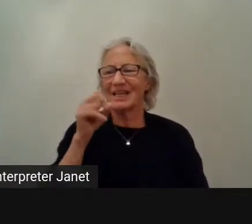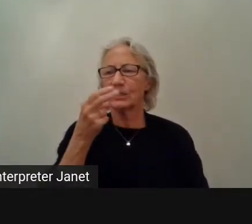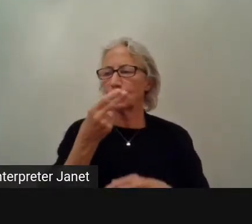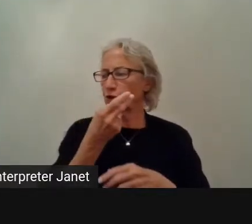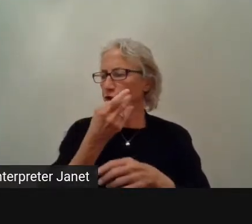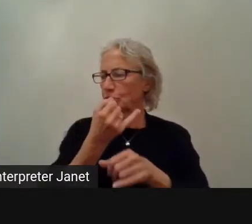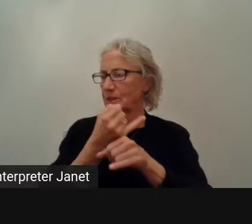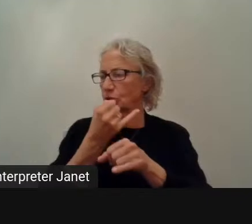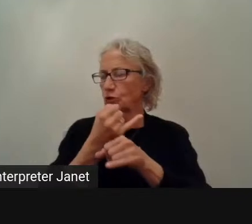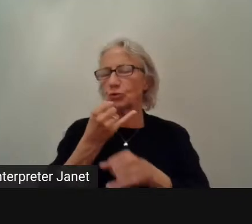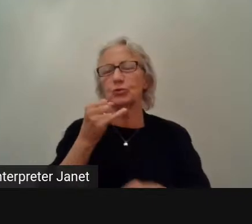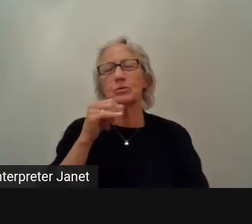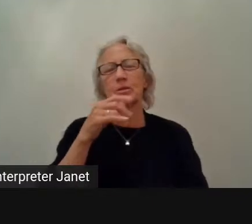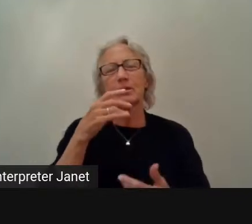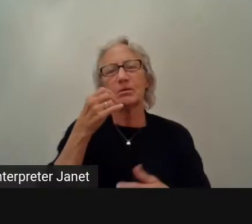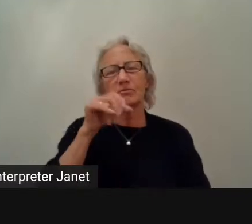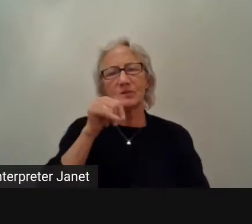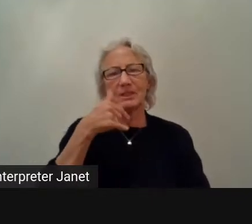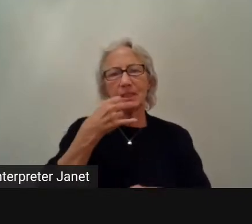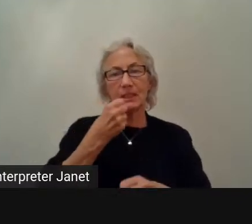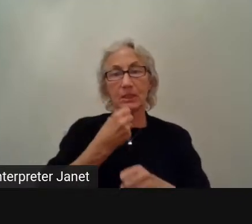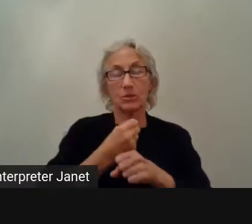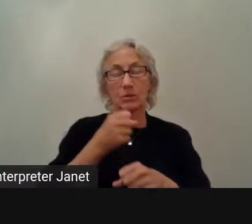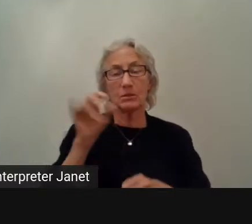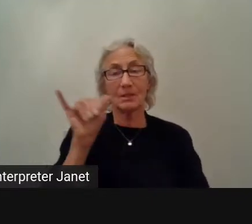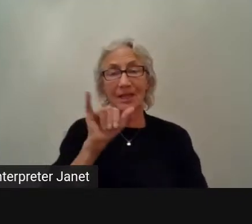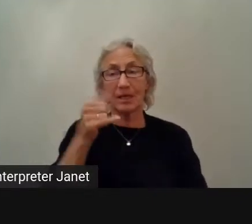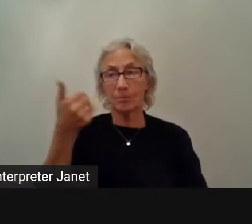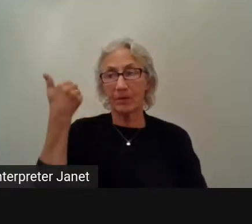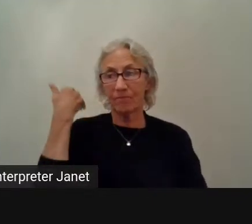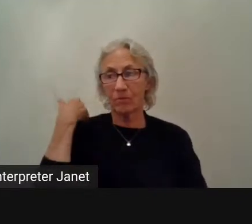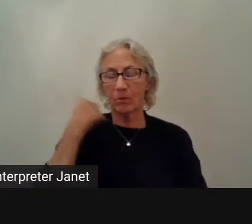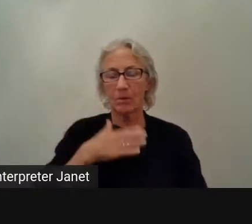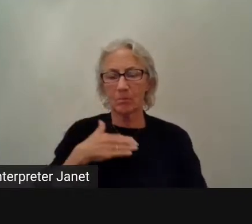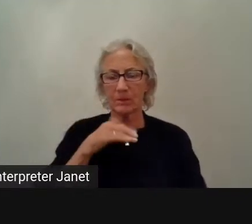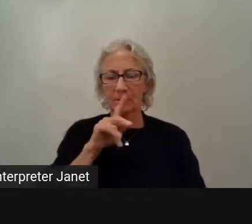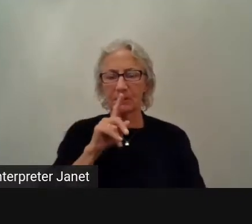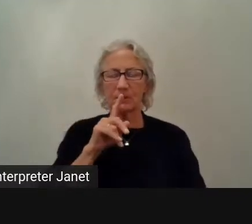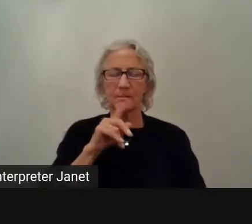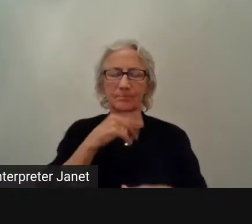Anna is a consultant worked at the Danas institute for the blind and partially sighted for 10 years.